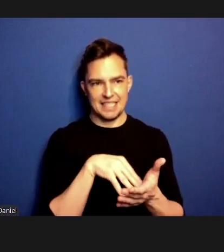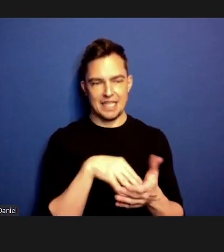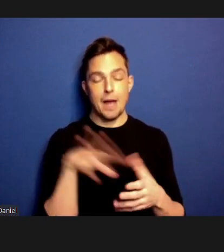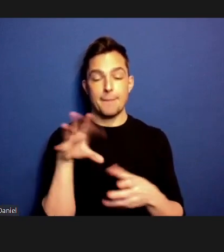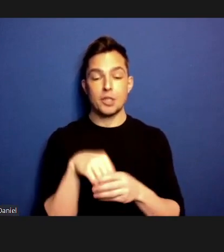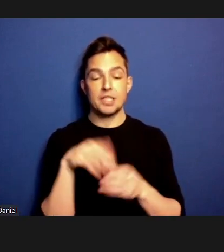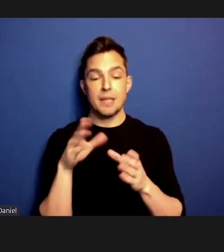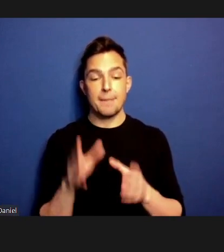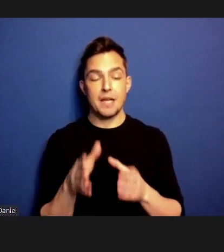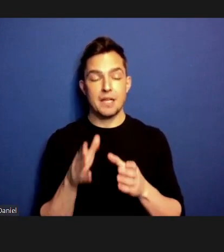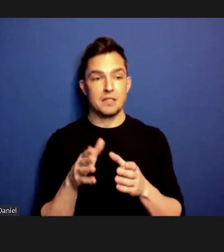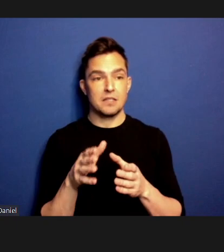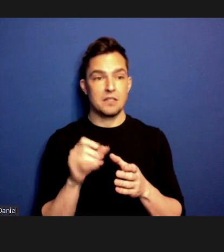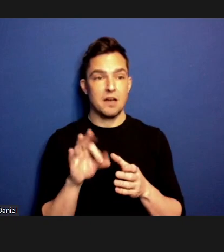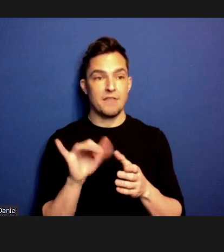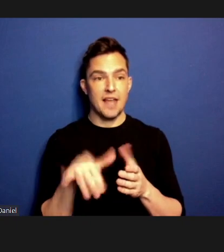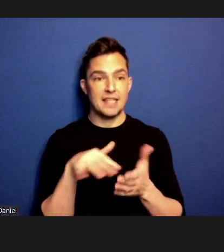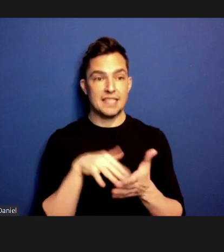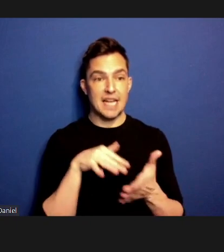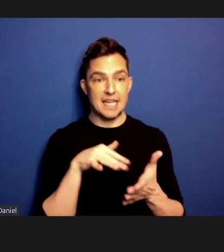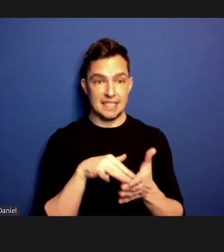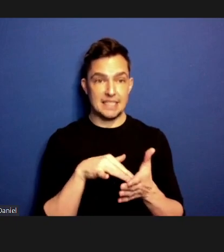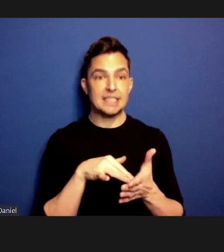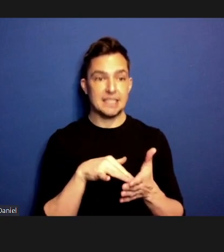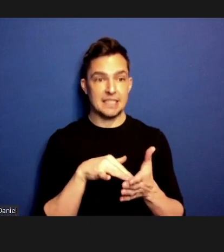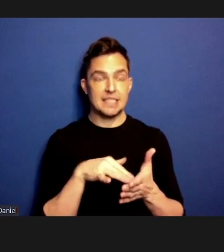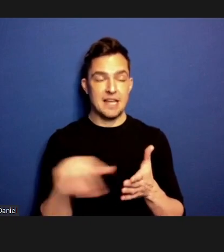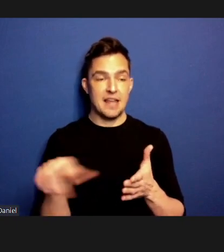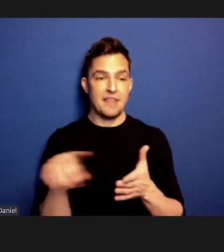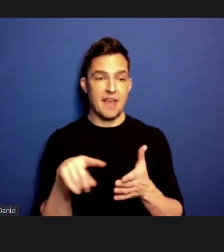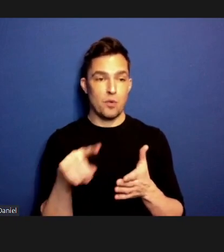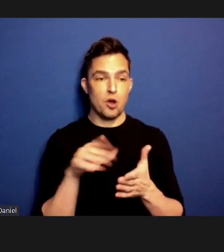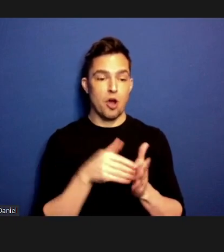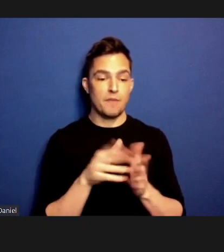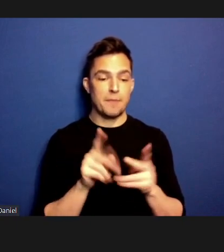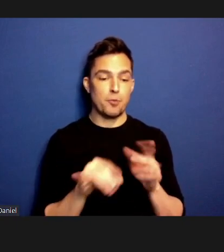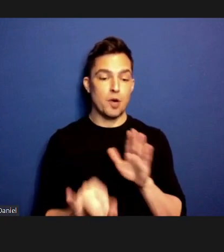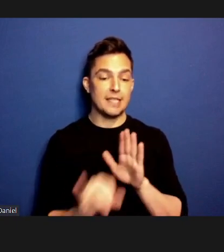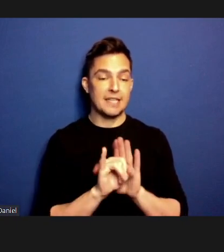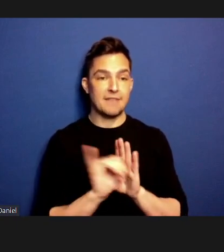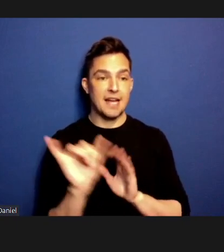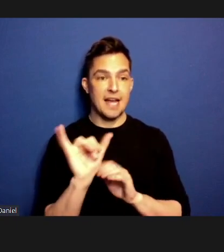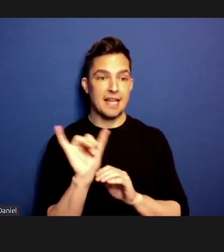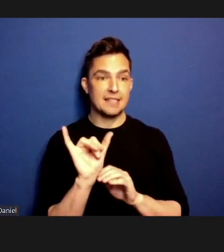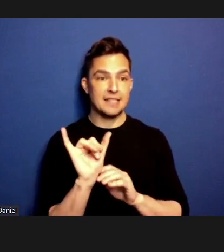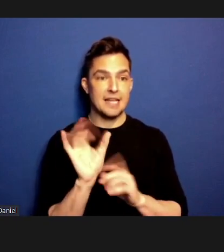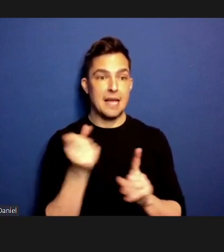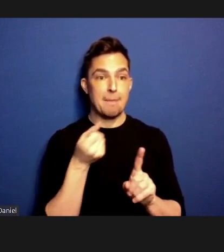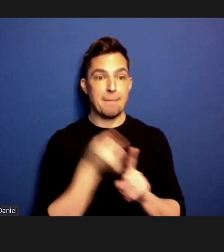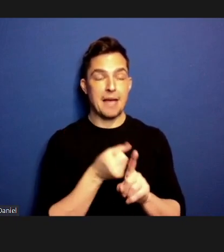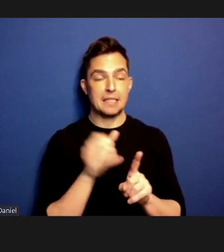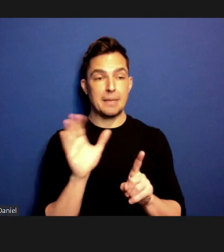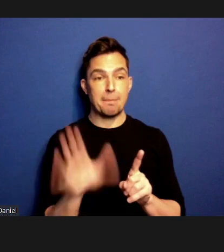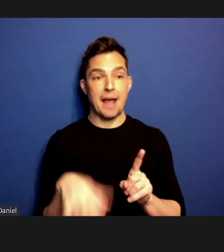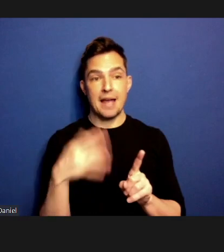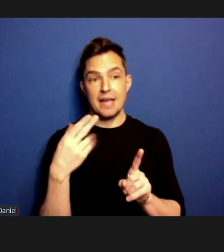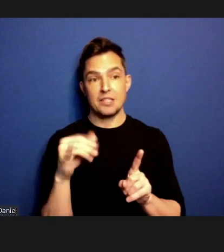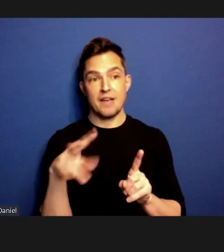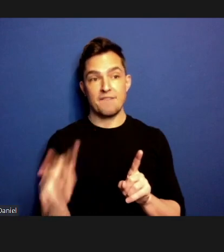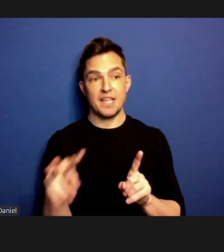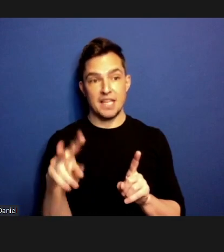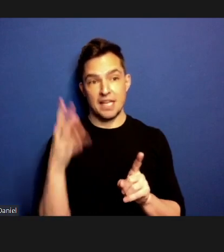test of study. They were often people who identified as being impacted by the HIV epidemic.